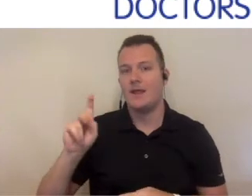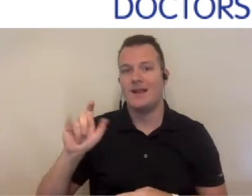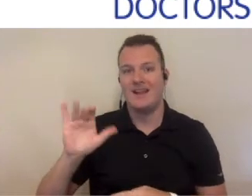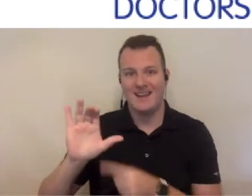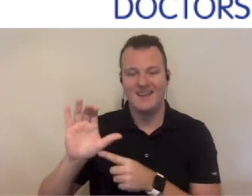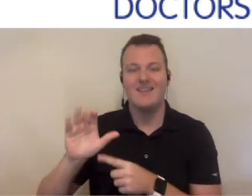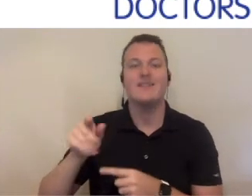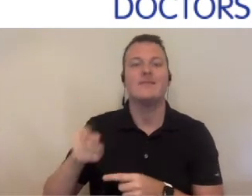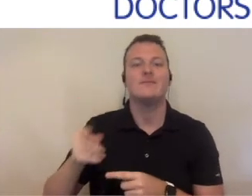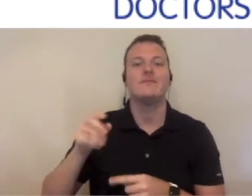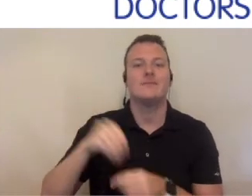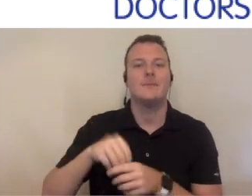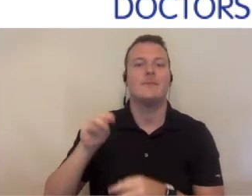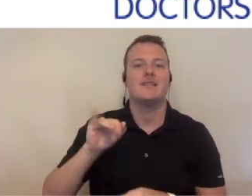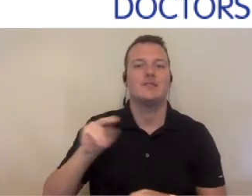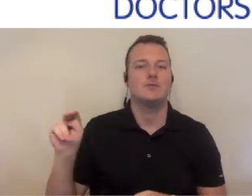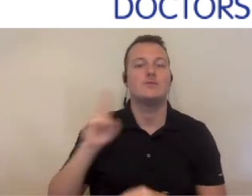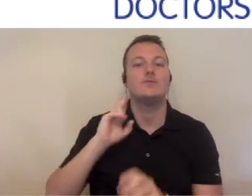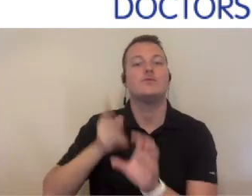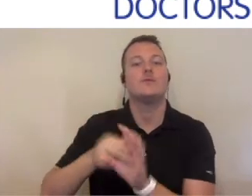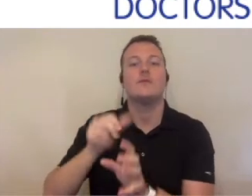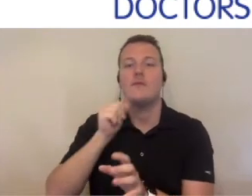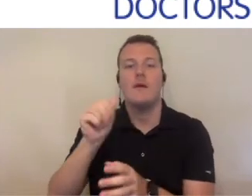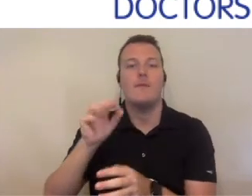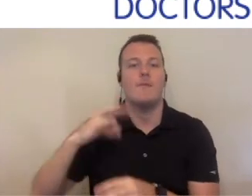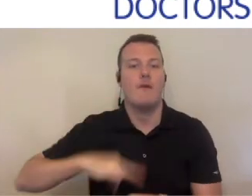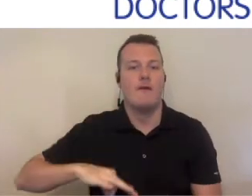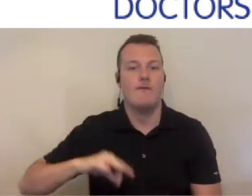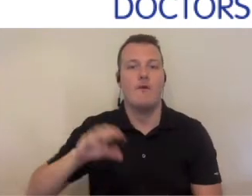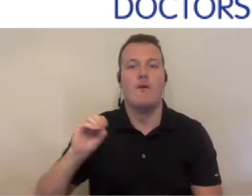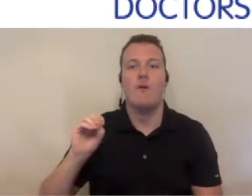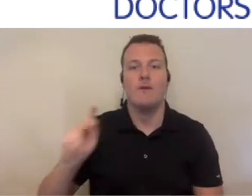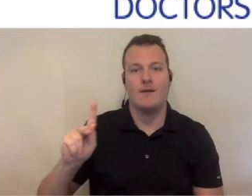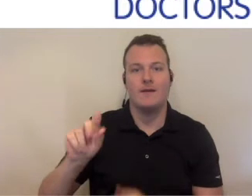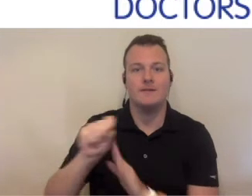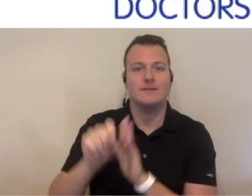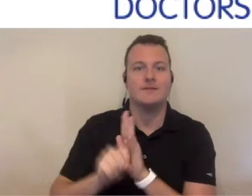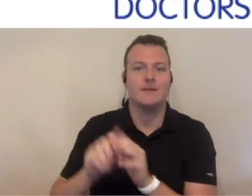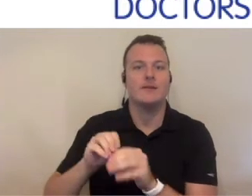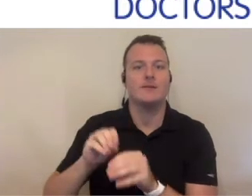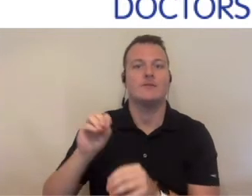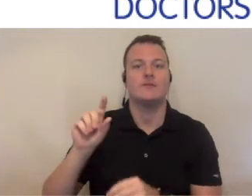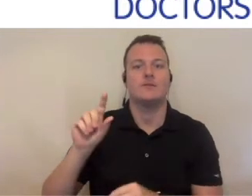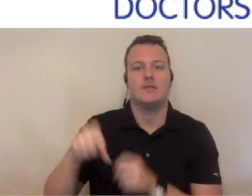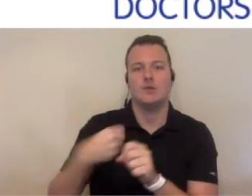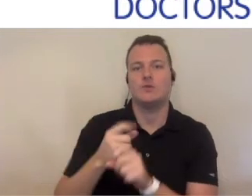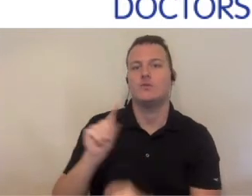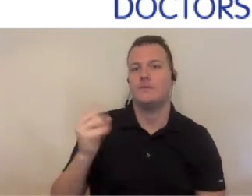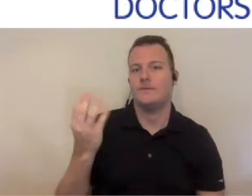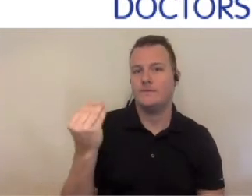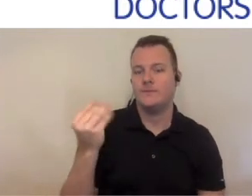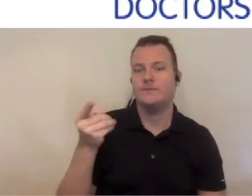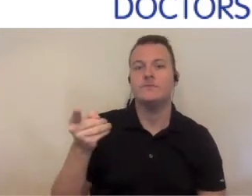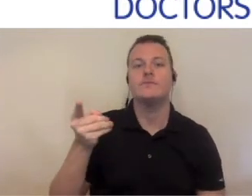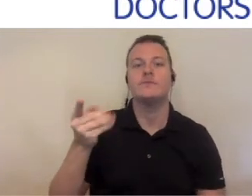Minnesota and joined a non-profit clinic in OKC 2014, where she serves as the